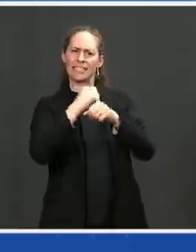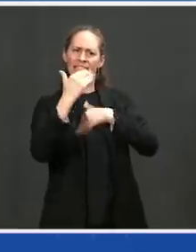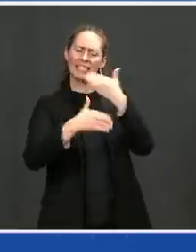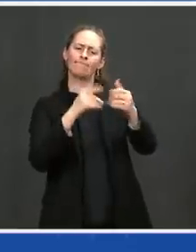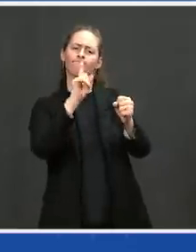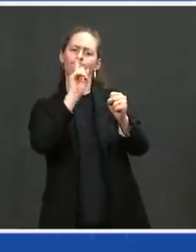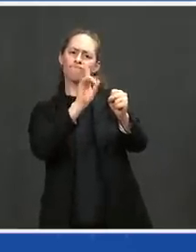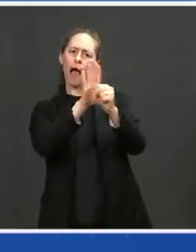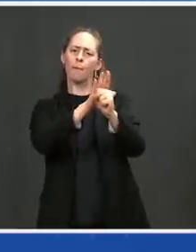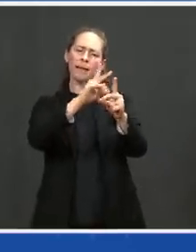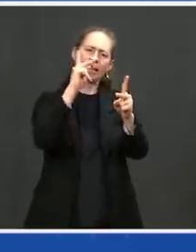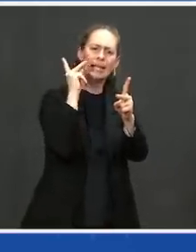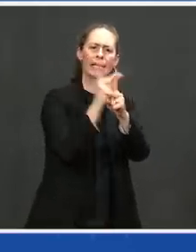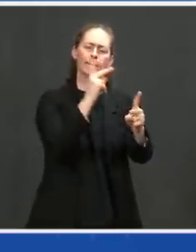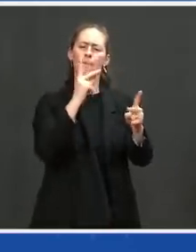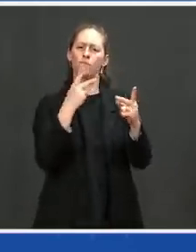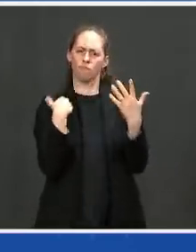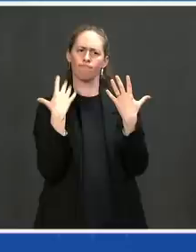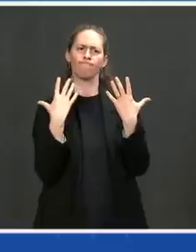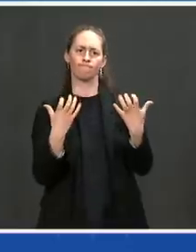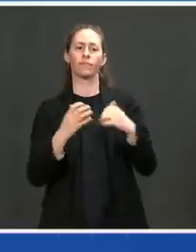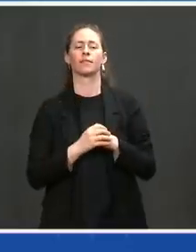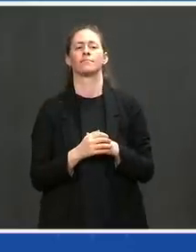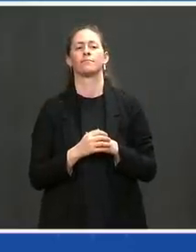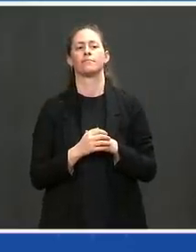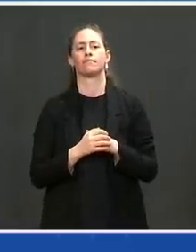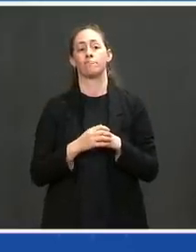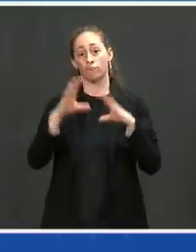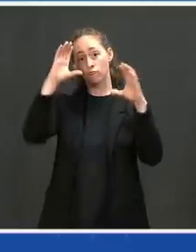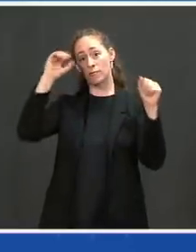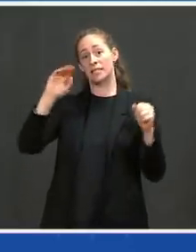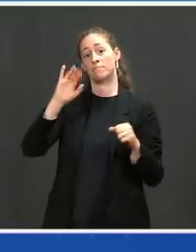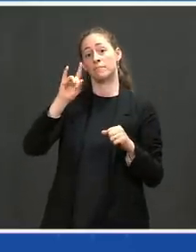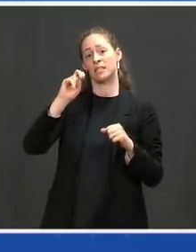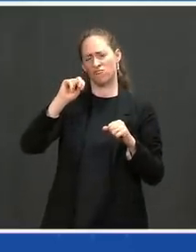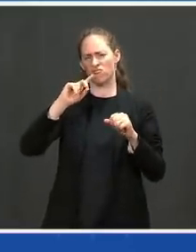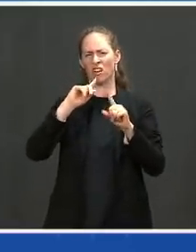look, when I took office,